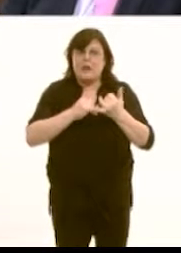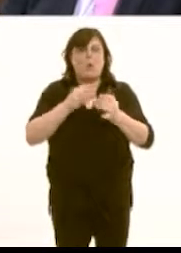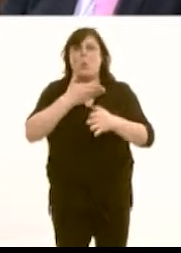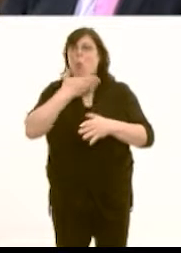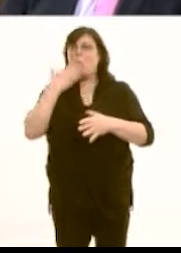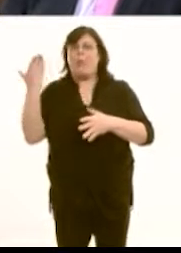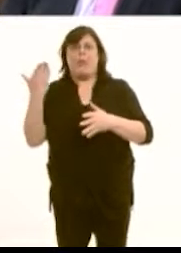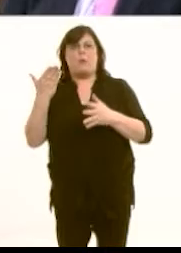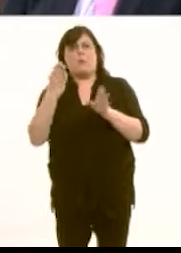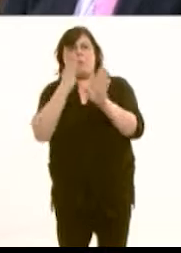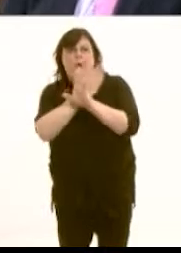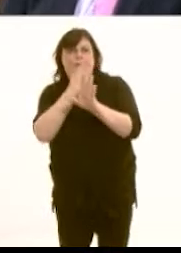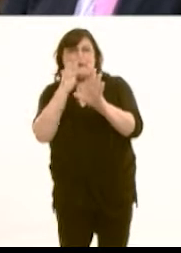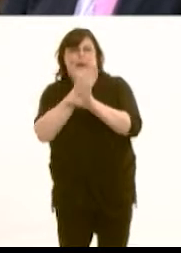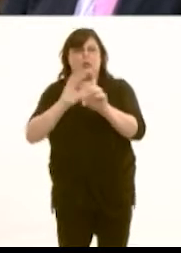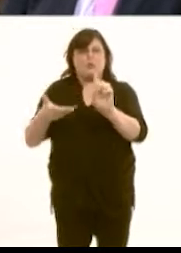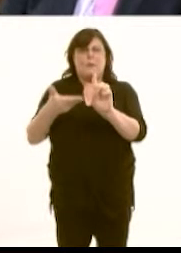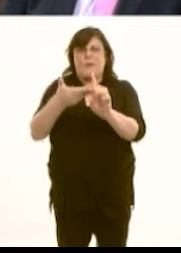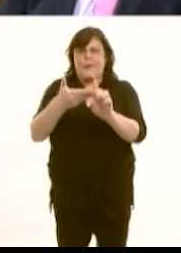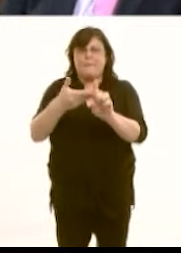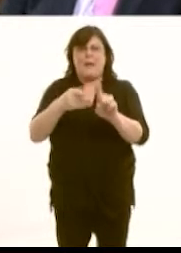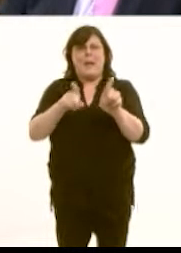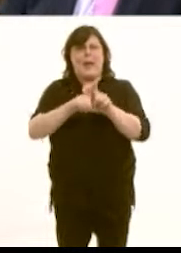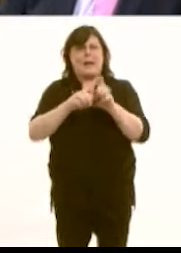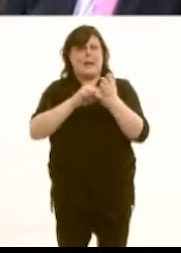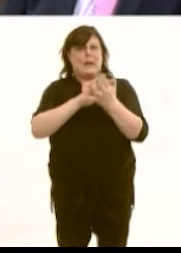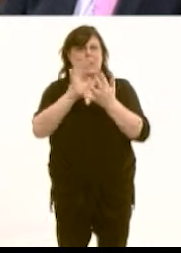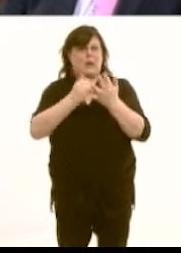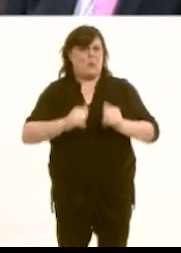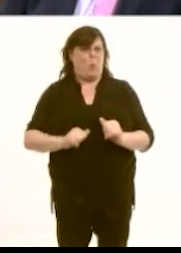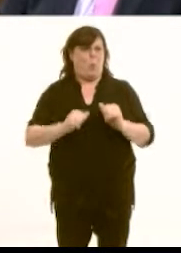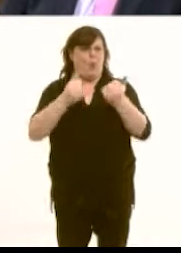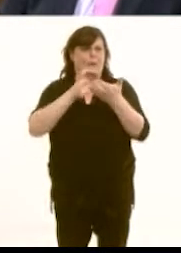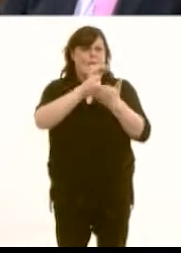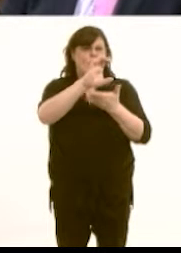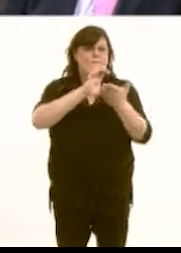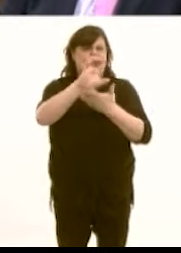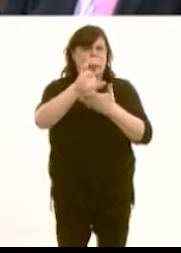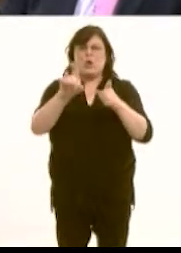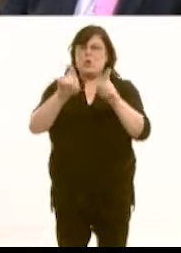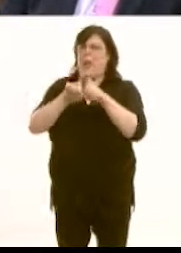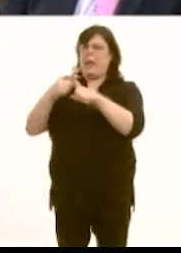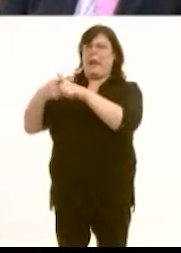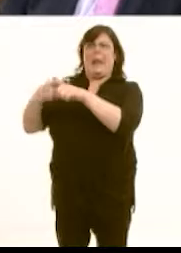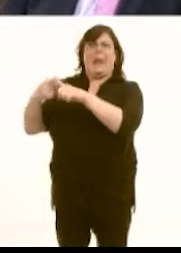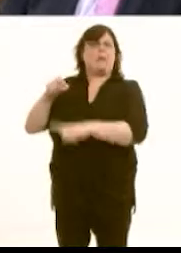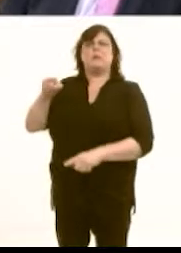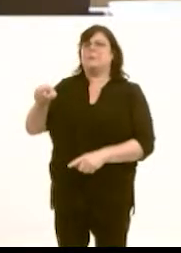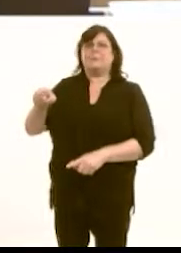an NHS that is well funded and not the Cameronís chaos that exists in England. [Interruption.]